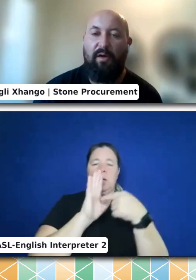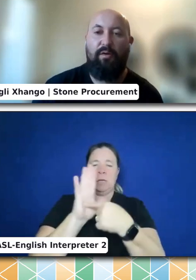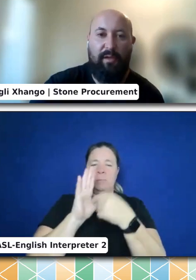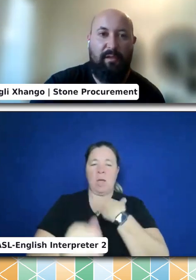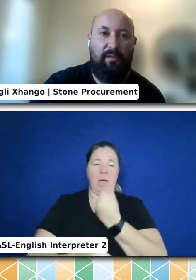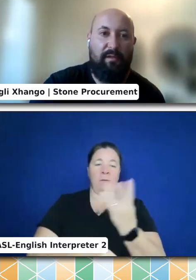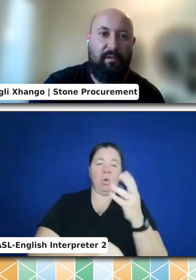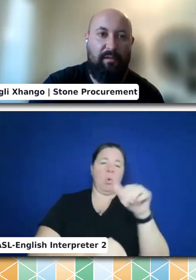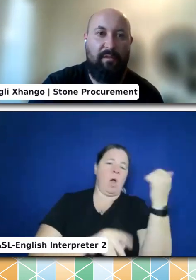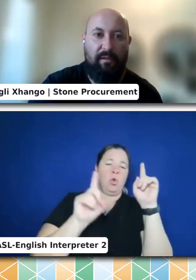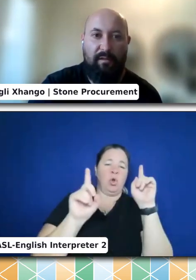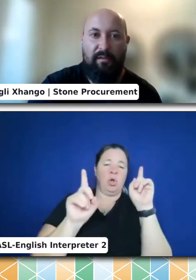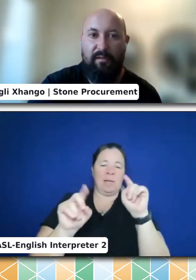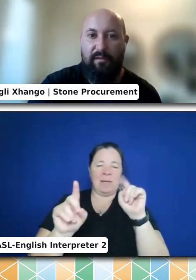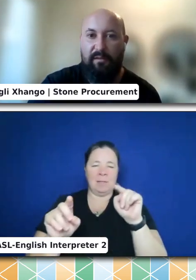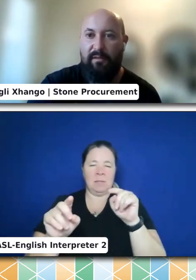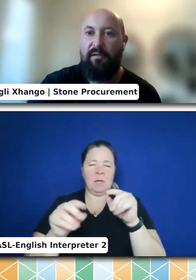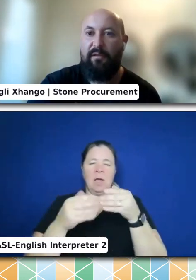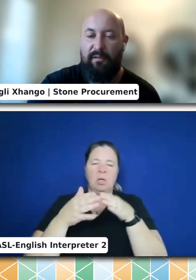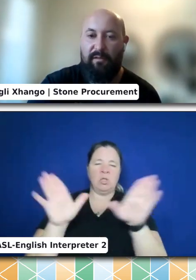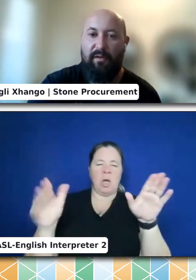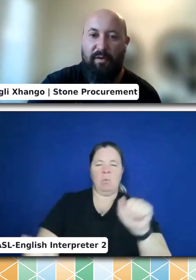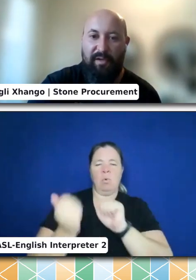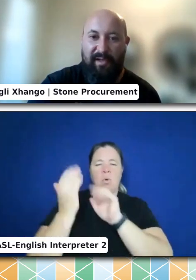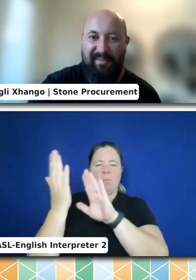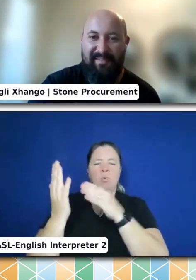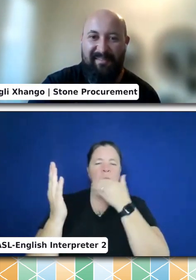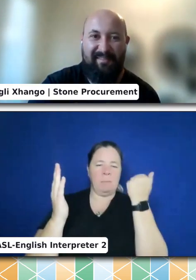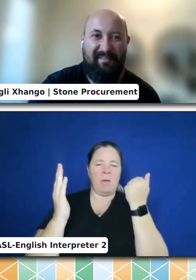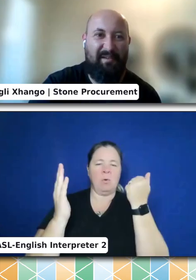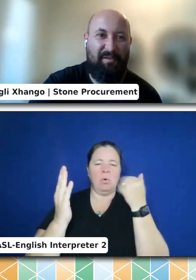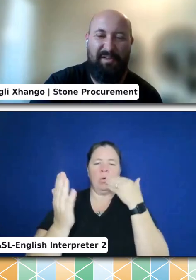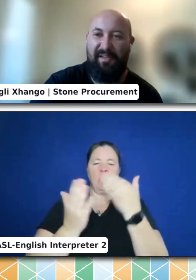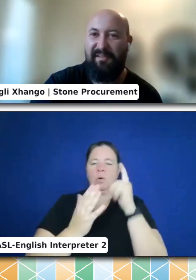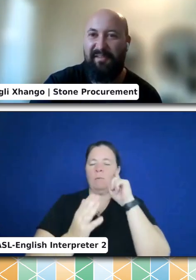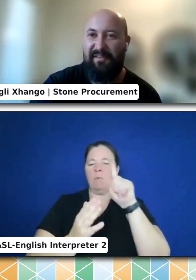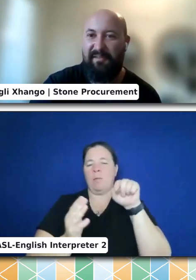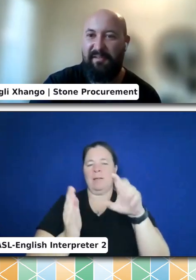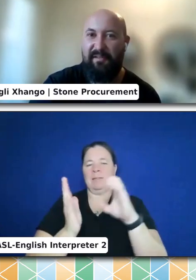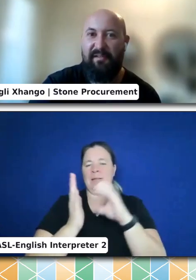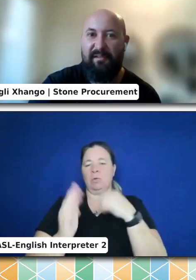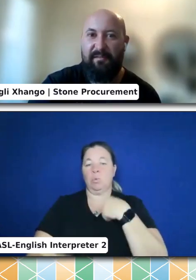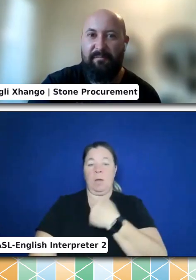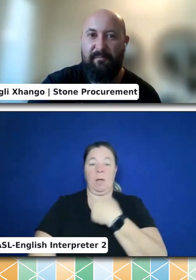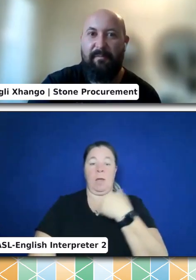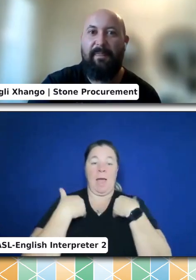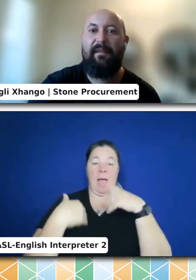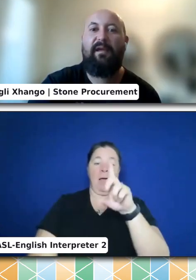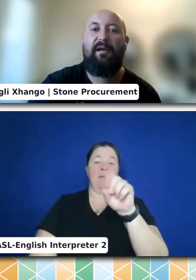Okay. Okay. Okay. Oh, we do have a few other attendees, so a general approach might be good for our section. We just have, uh, Devin and the panelist room for, uh, the accessibility piece.